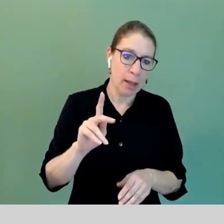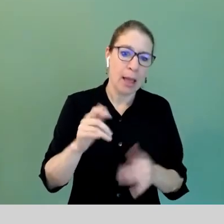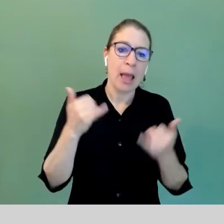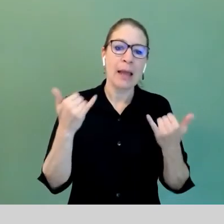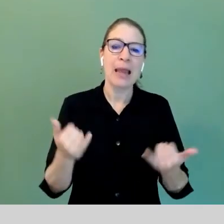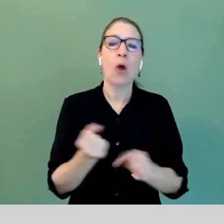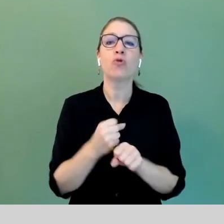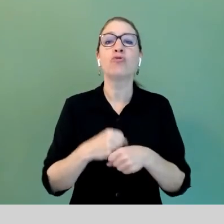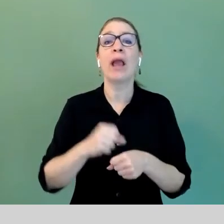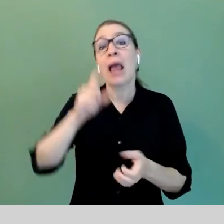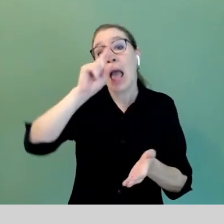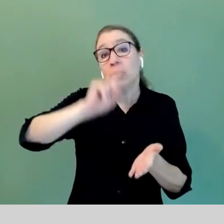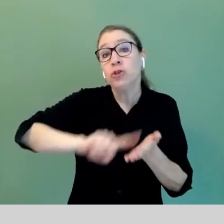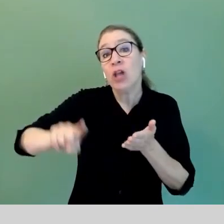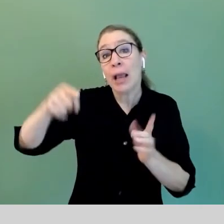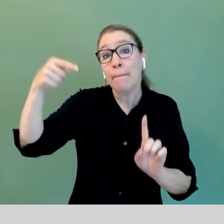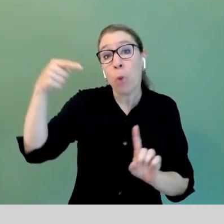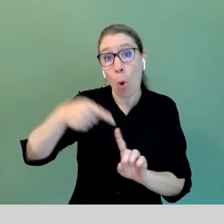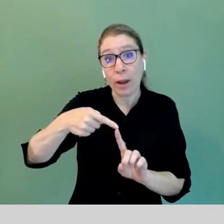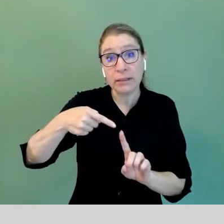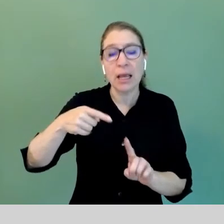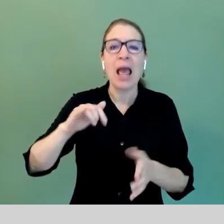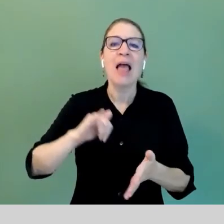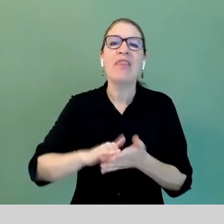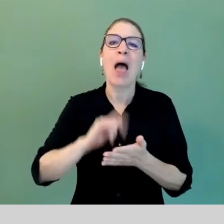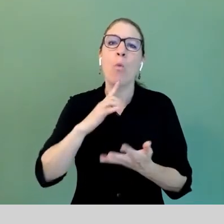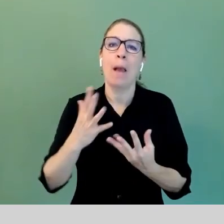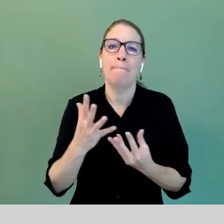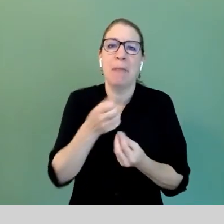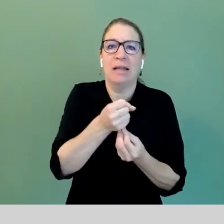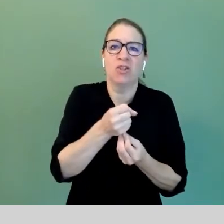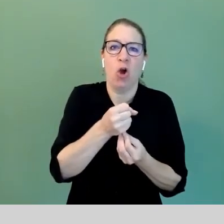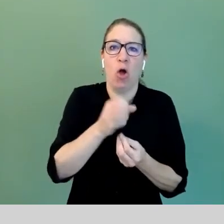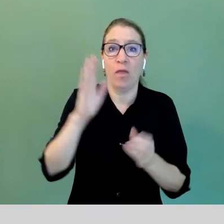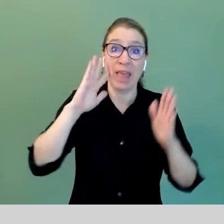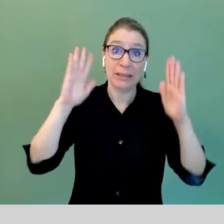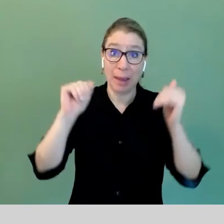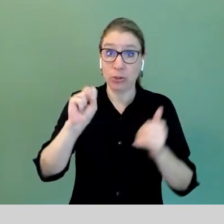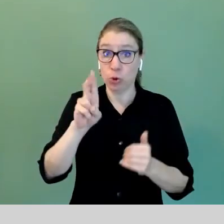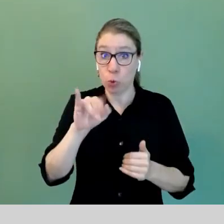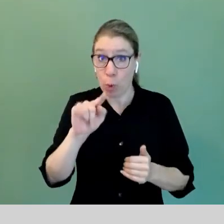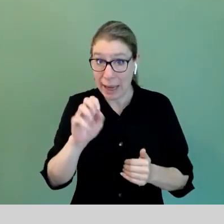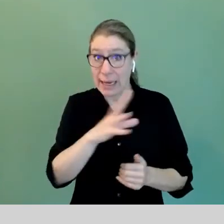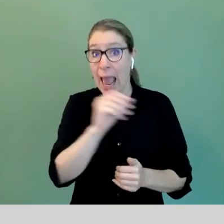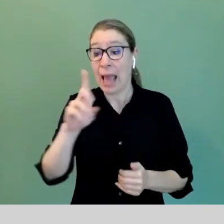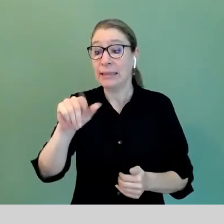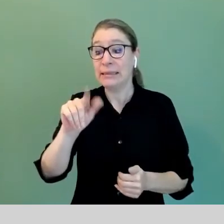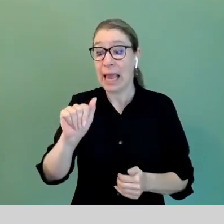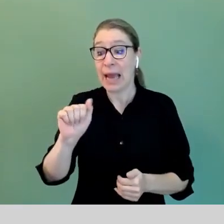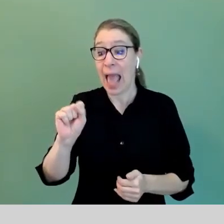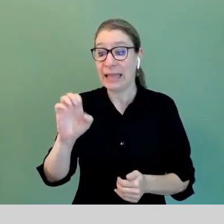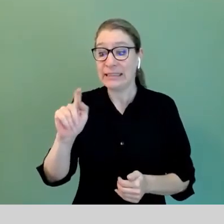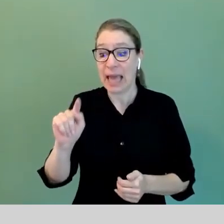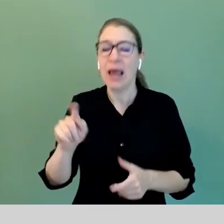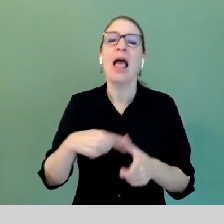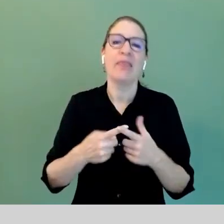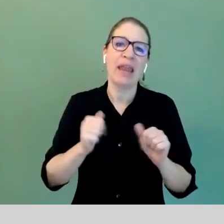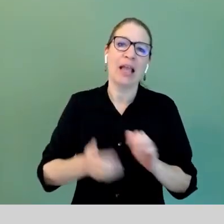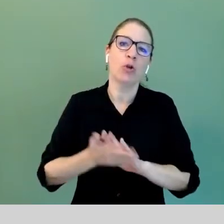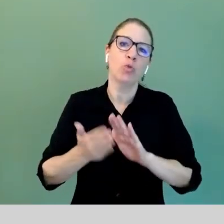is create what's called a checkpoint, which bundles an expectation suite and a data asset, and then lets me run validation.